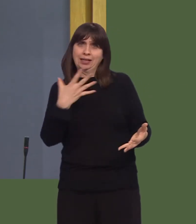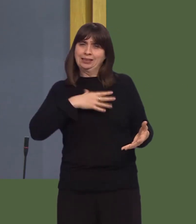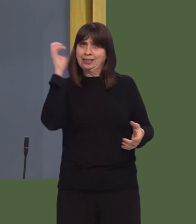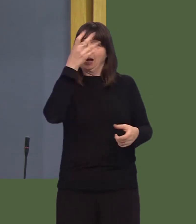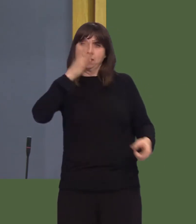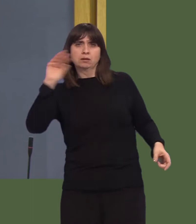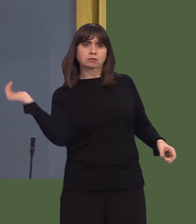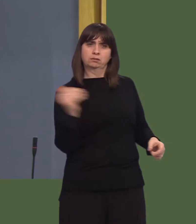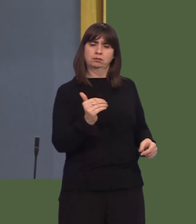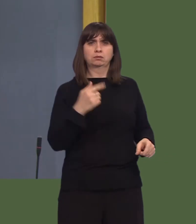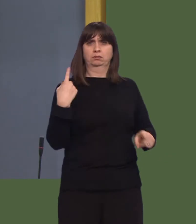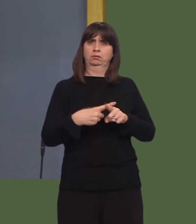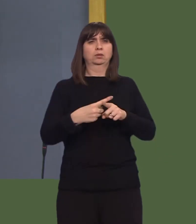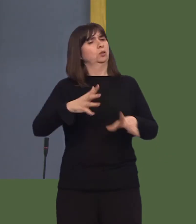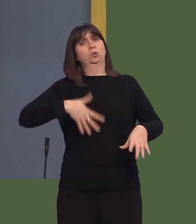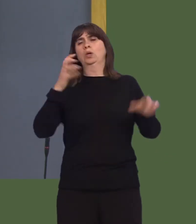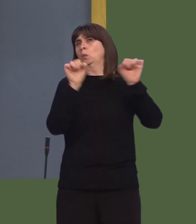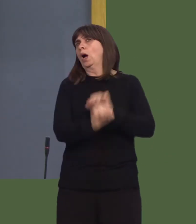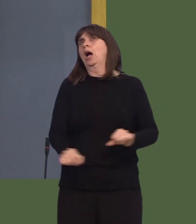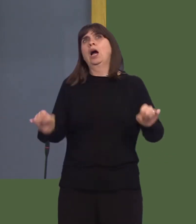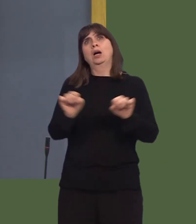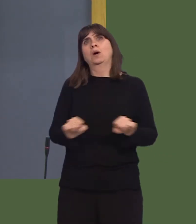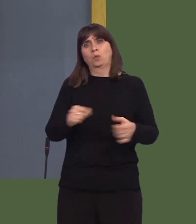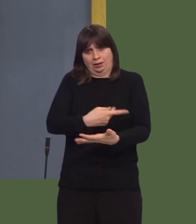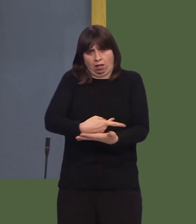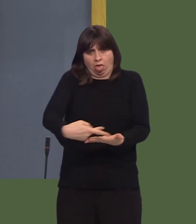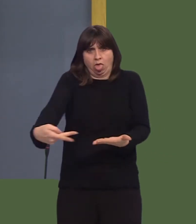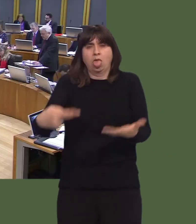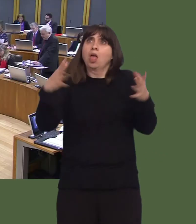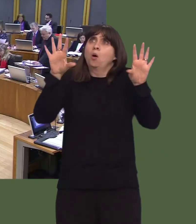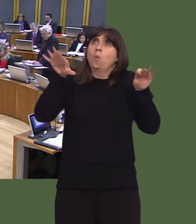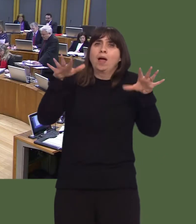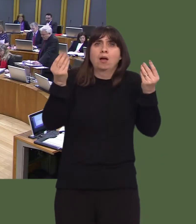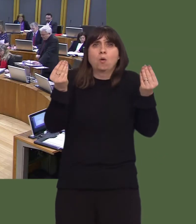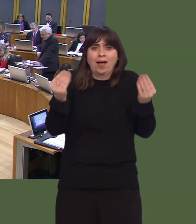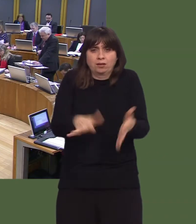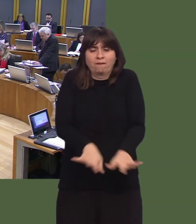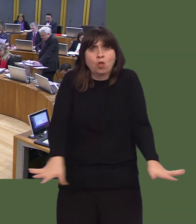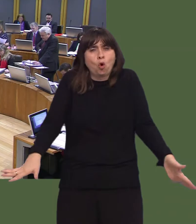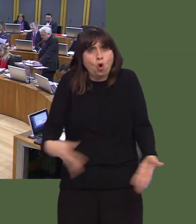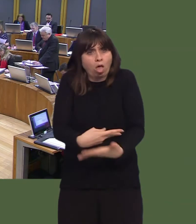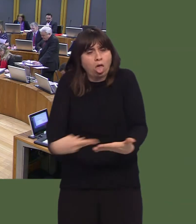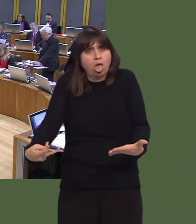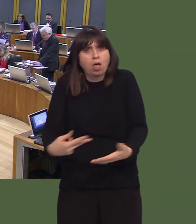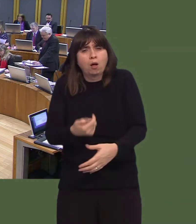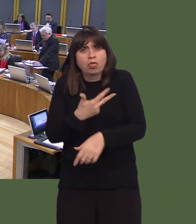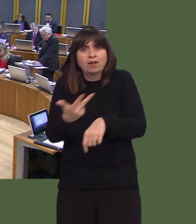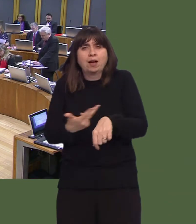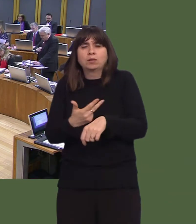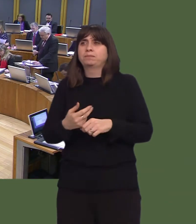manner and do not want to be waiting for hours on the streets in damp weather conditions. Carwyn Jones AM: Well, I can say that the eight-minute red target has been achieved